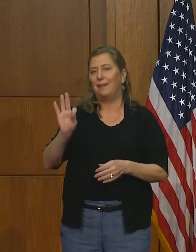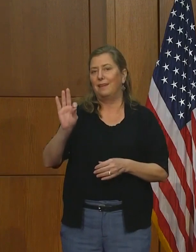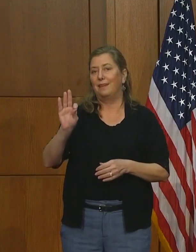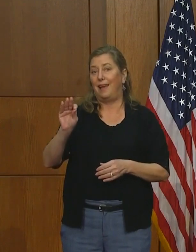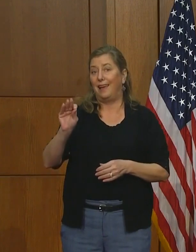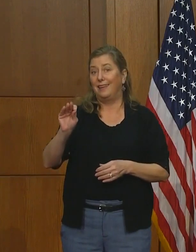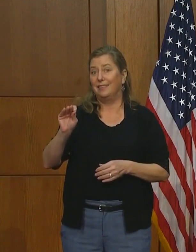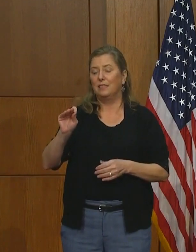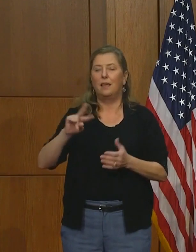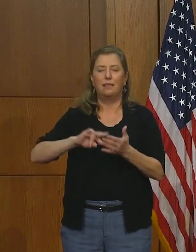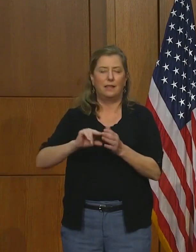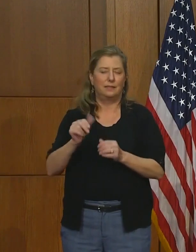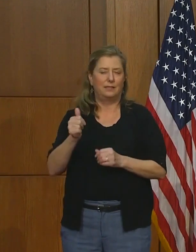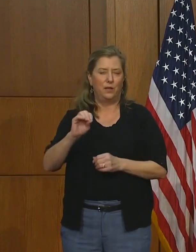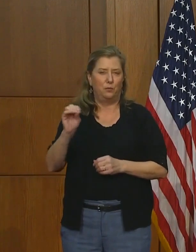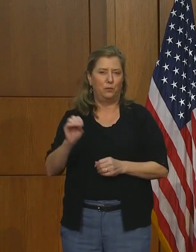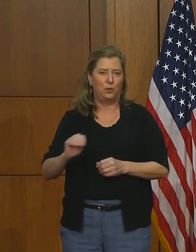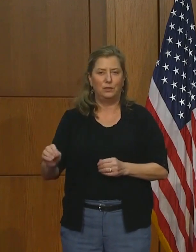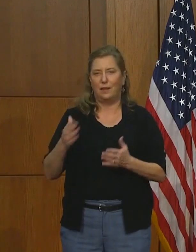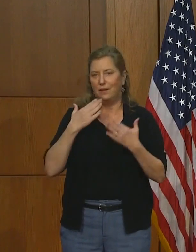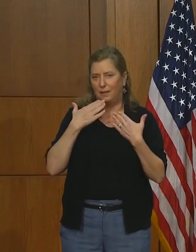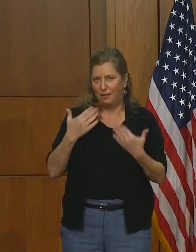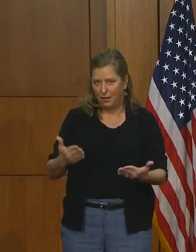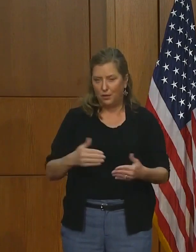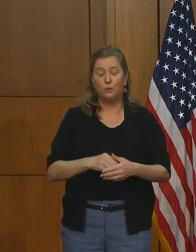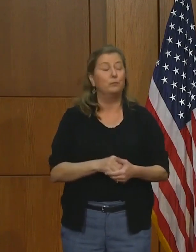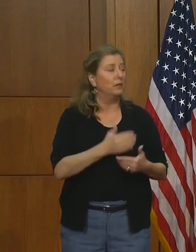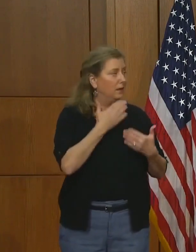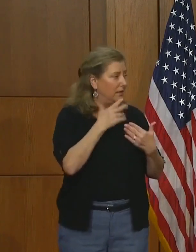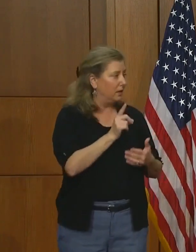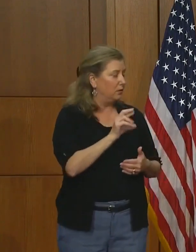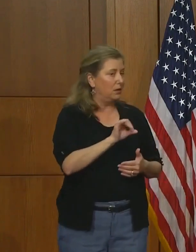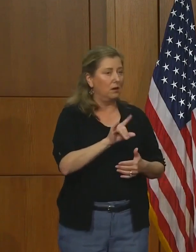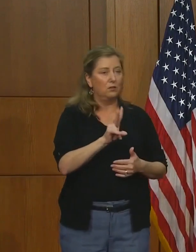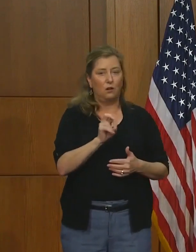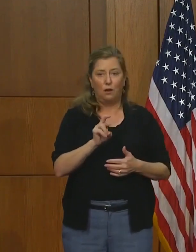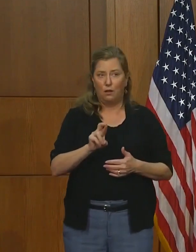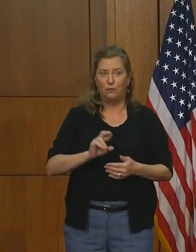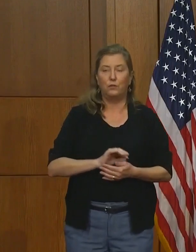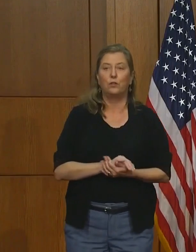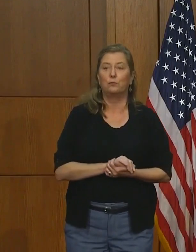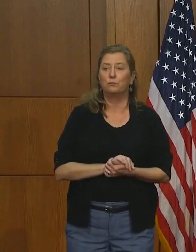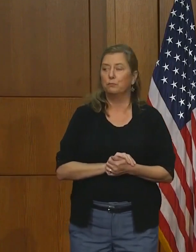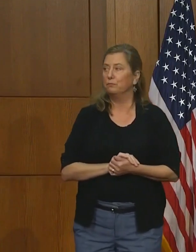DEATHS IN THAT COMMUNITY AT